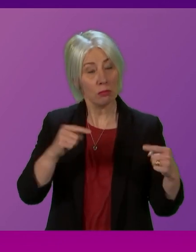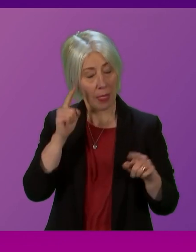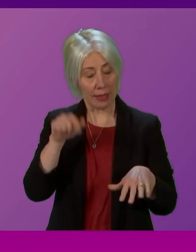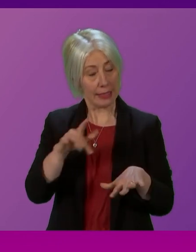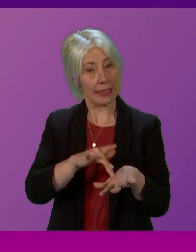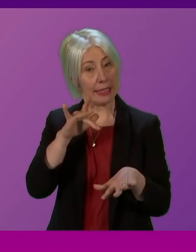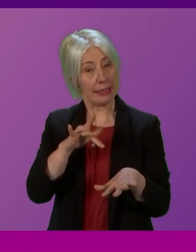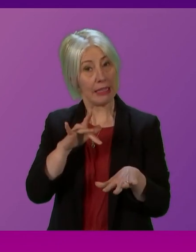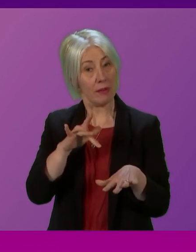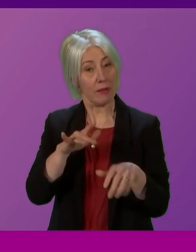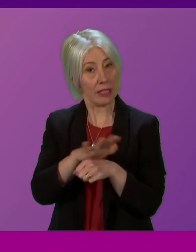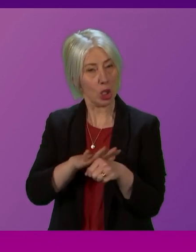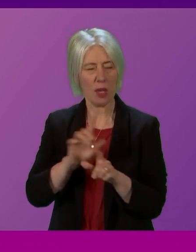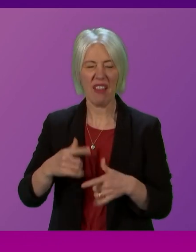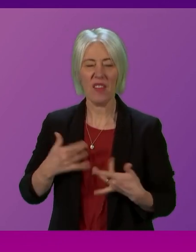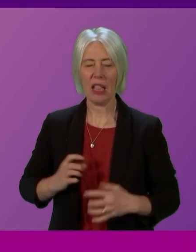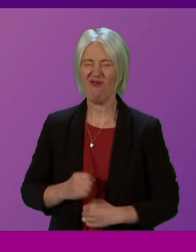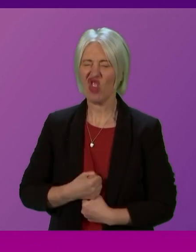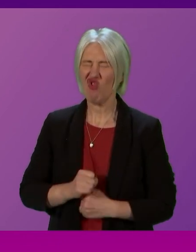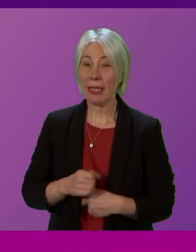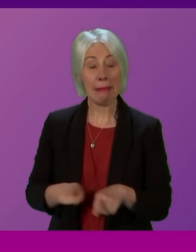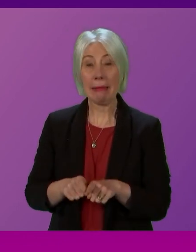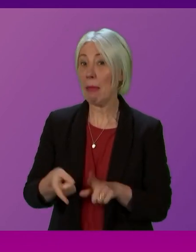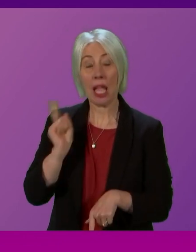However, I am feeling frustrated, as I was last week, that I have repeatedly asked the